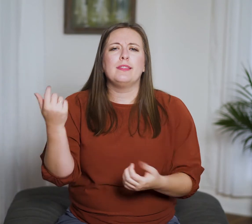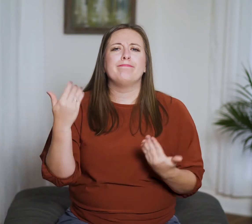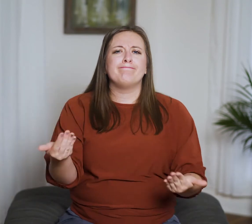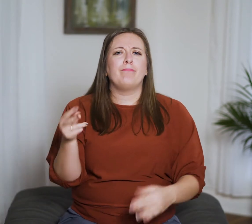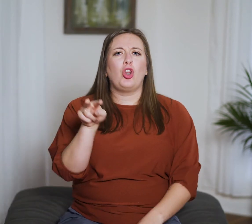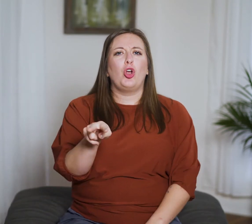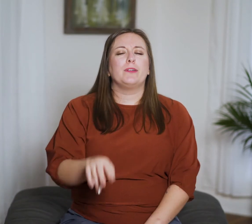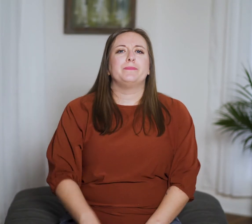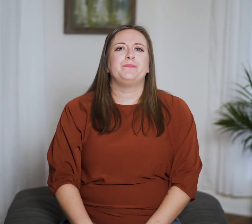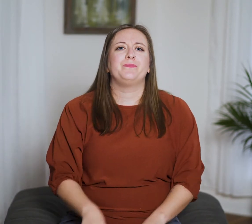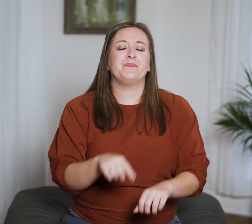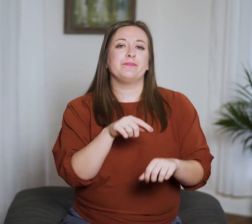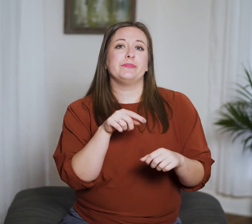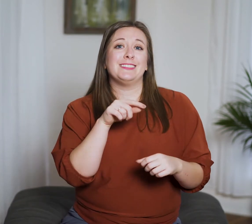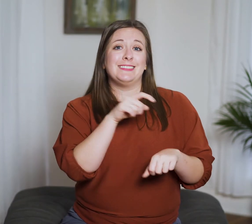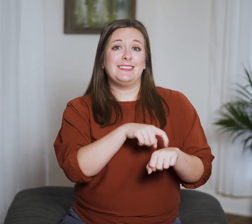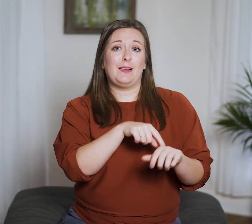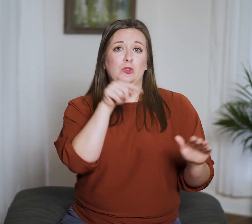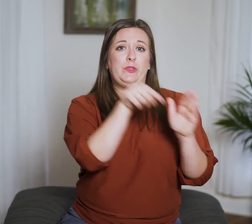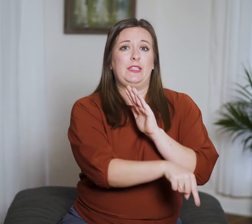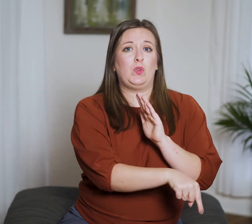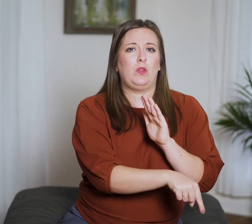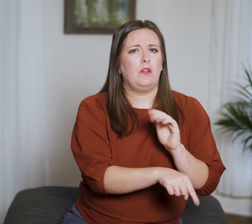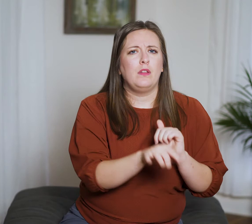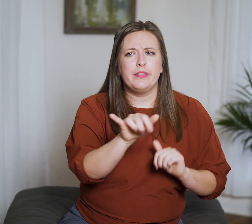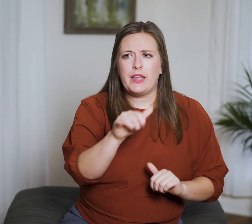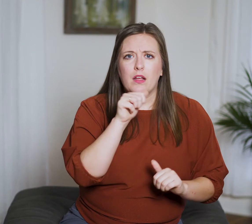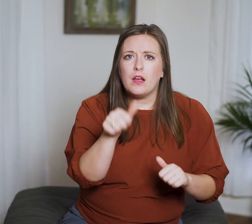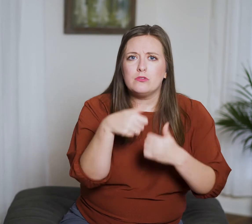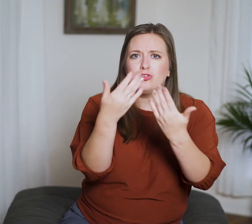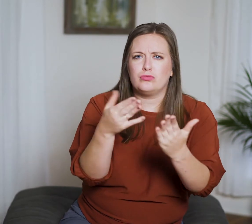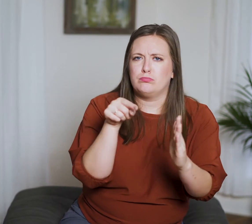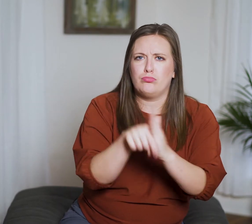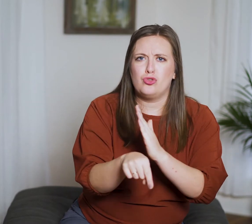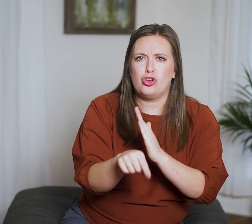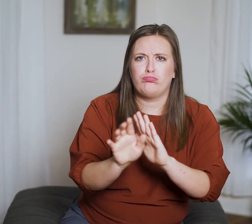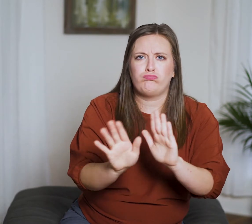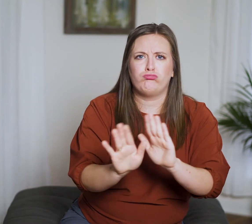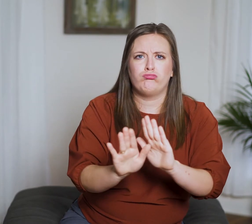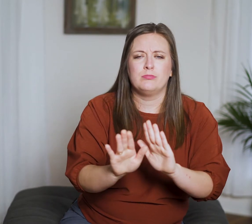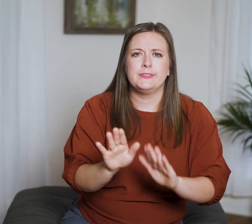Let’s look at them: a) “A time to kill” isn’t suggesting murder.